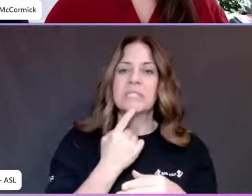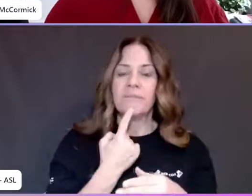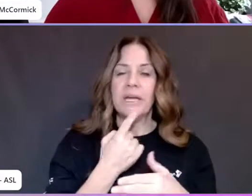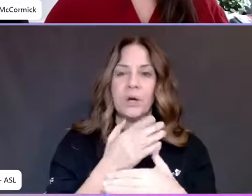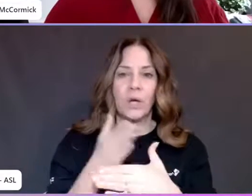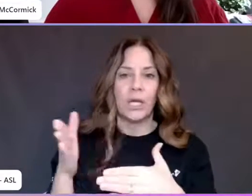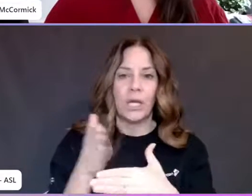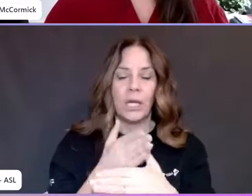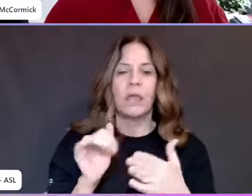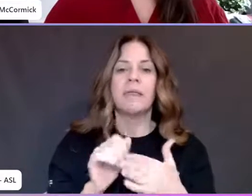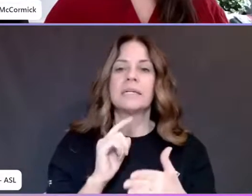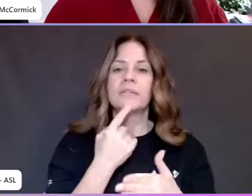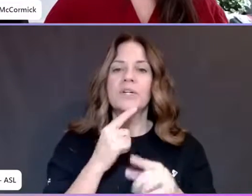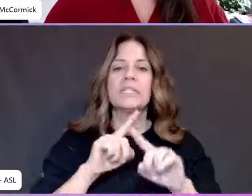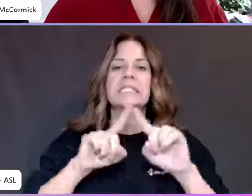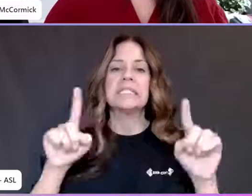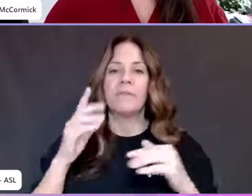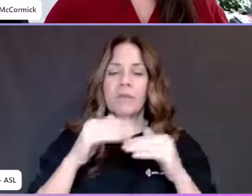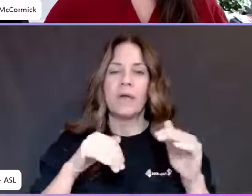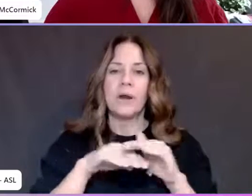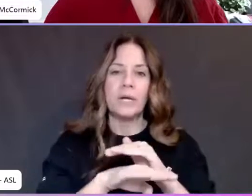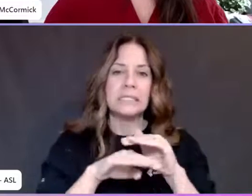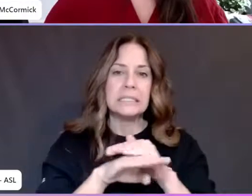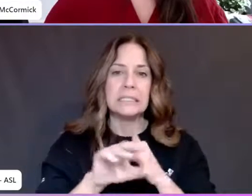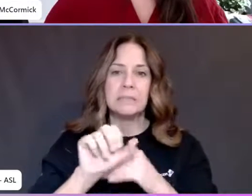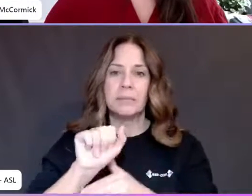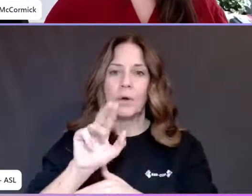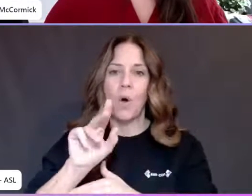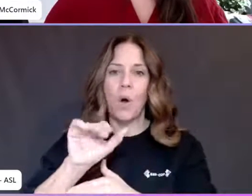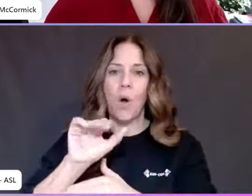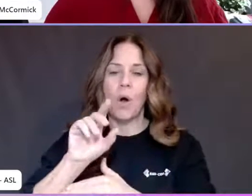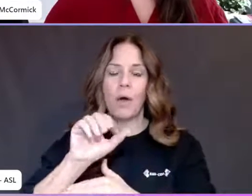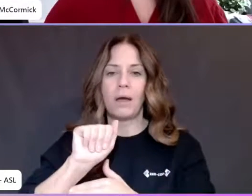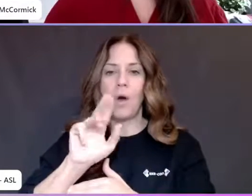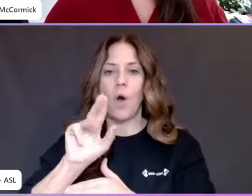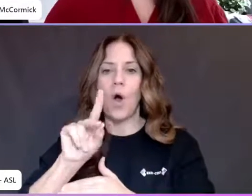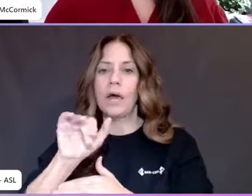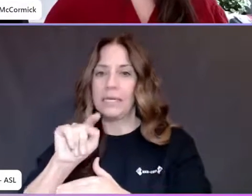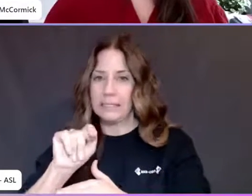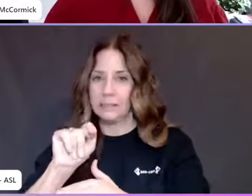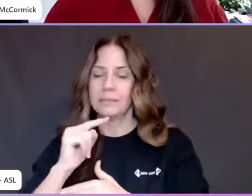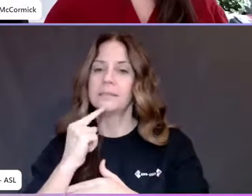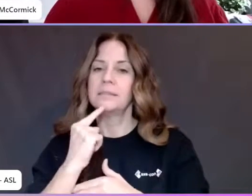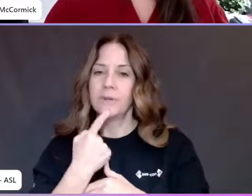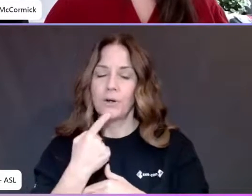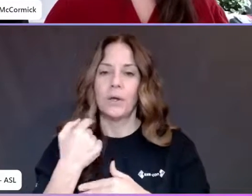[Kendall Gassner] Or actual bug severity it